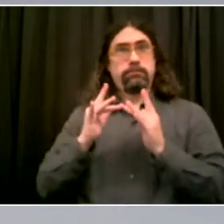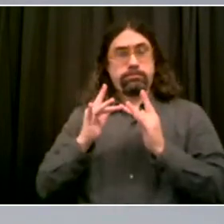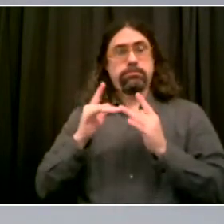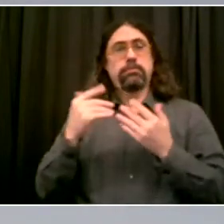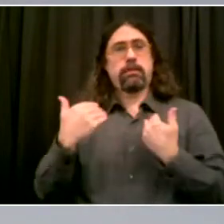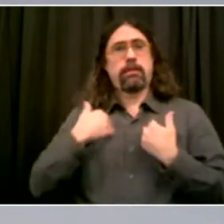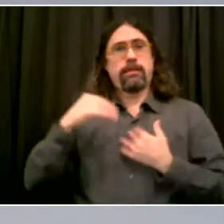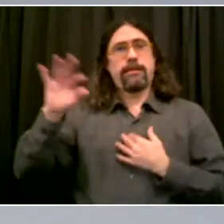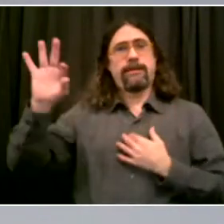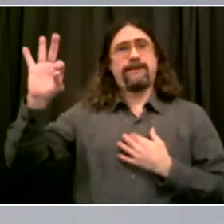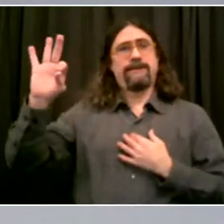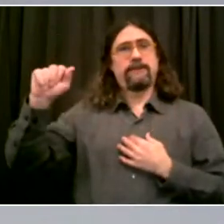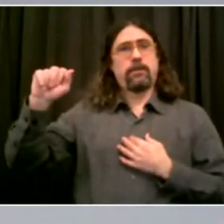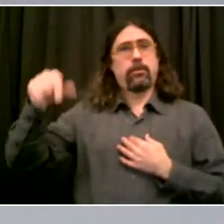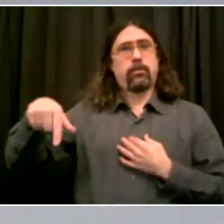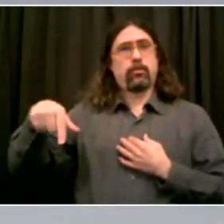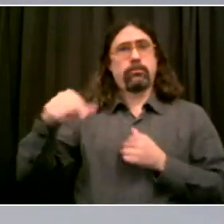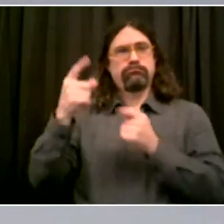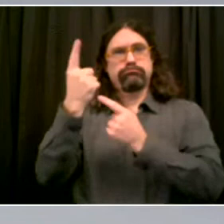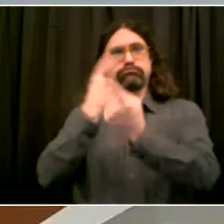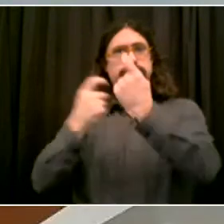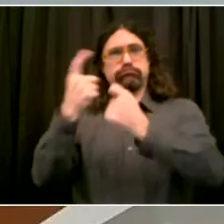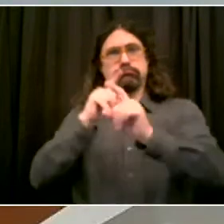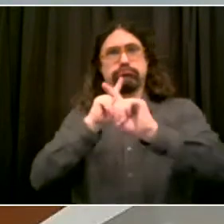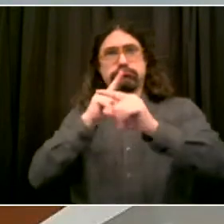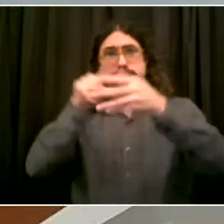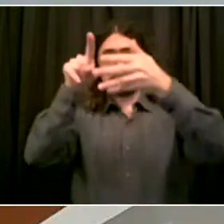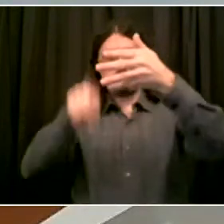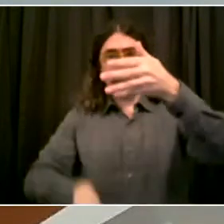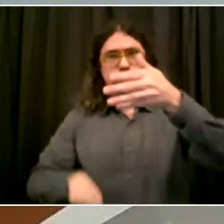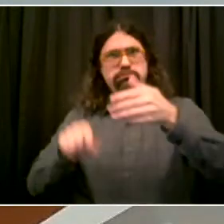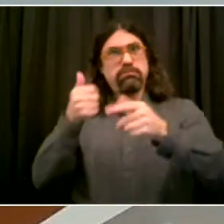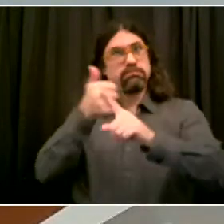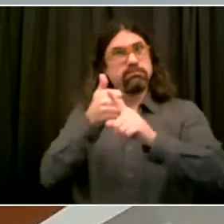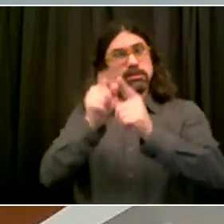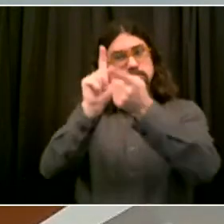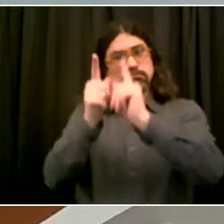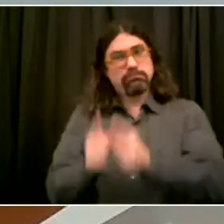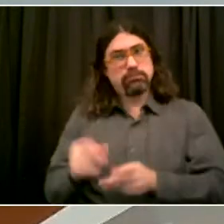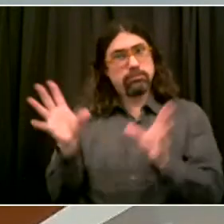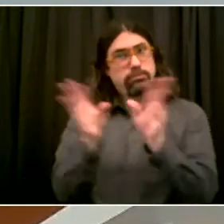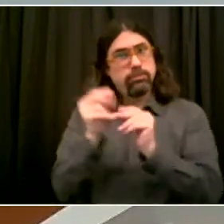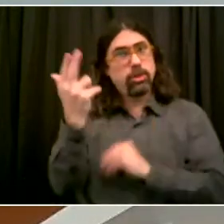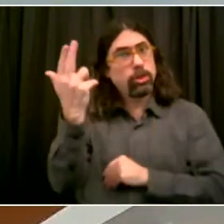SO THIS IS SOMETHING WE CAN TRYRY TOTO DO AND MAKE SURE WE ARE BEING RESPONSIVE TO OUR